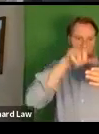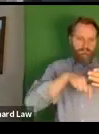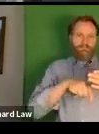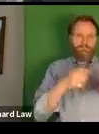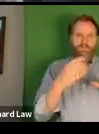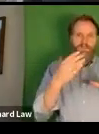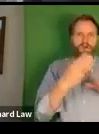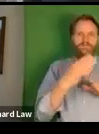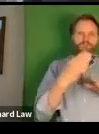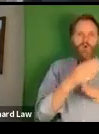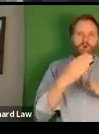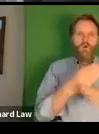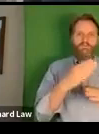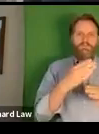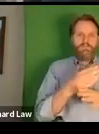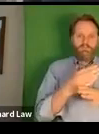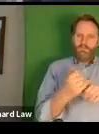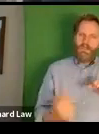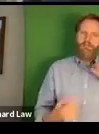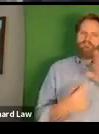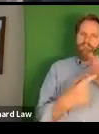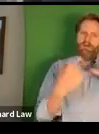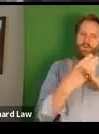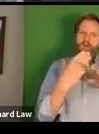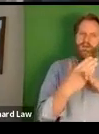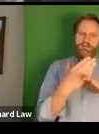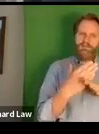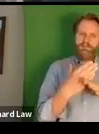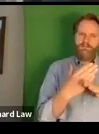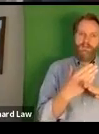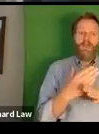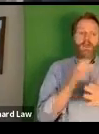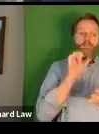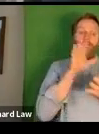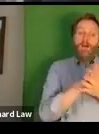website I keep selling the PCS website because that has the most up-to-date